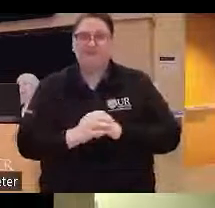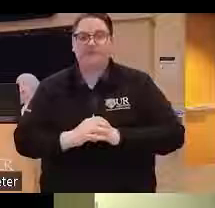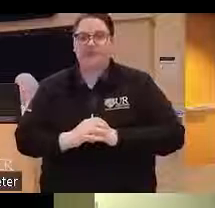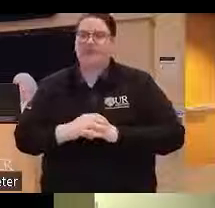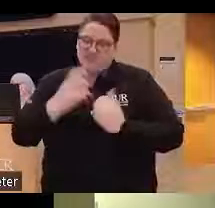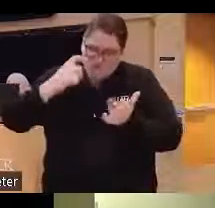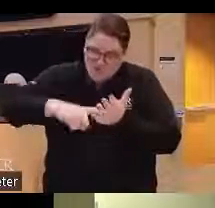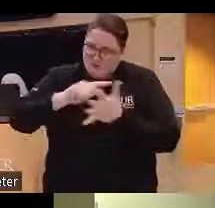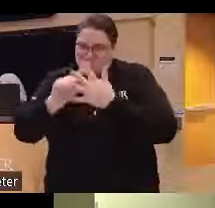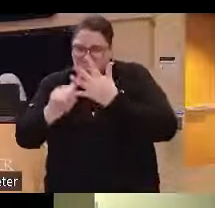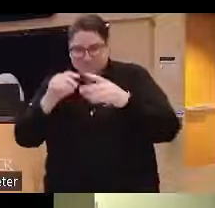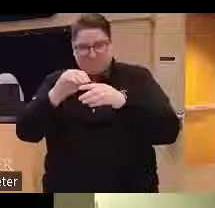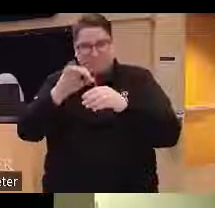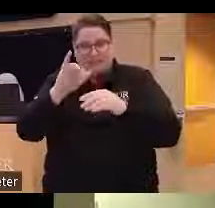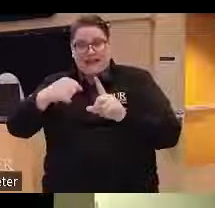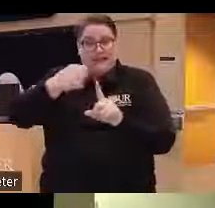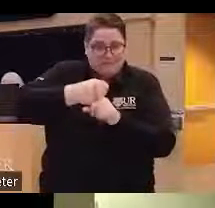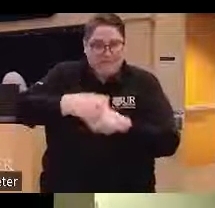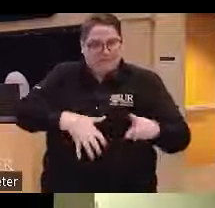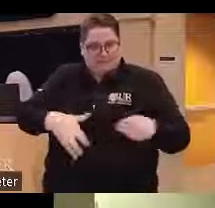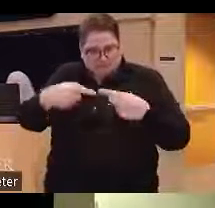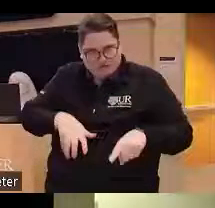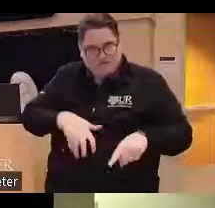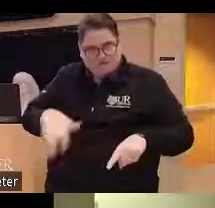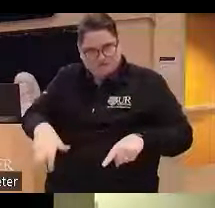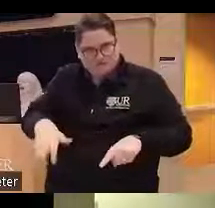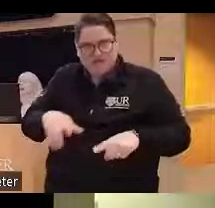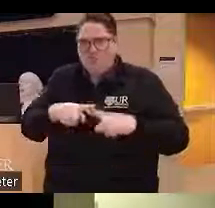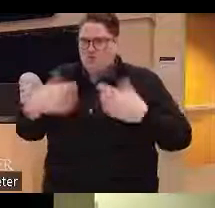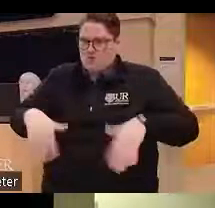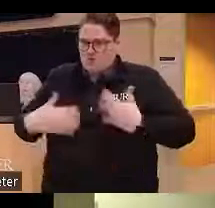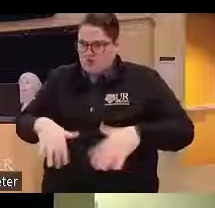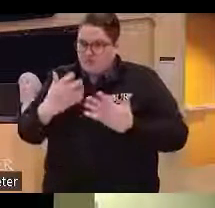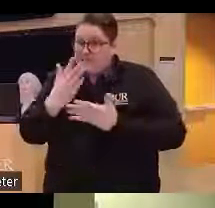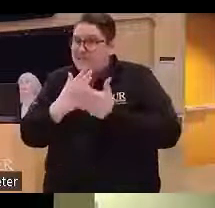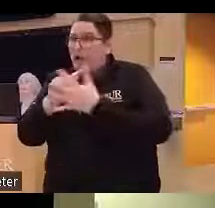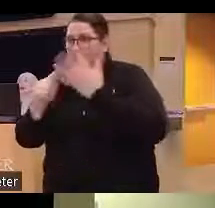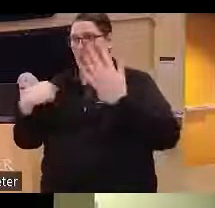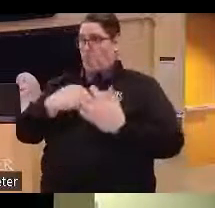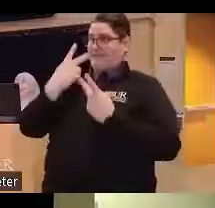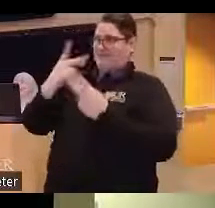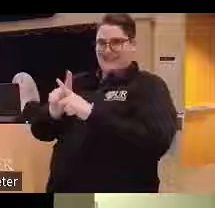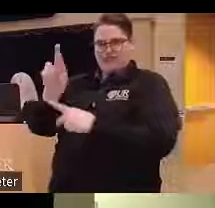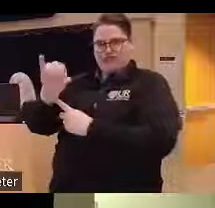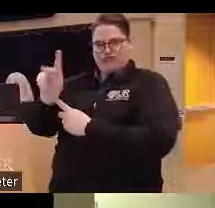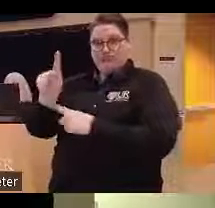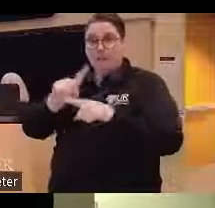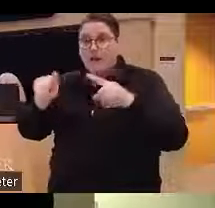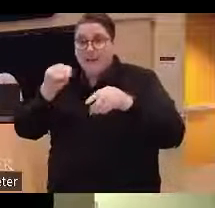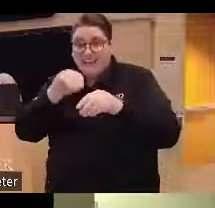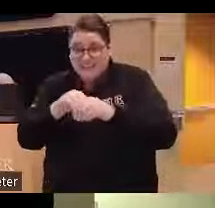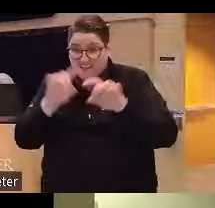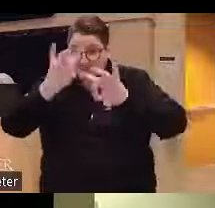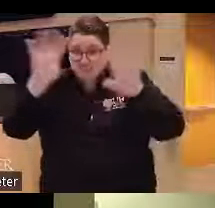that we consider risks but that could protect an organism in a very adverse environment and